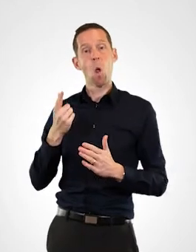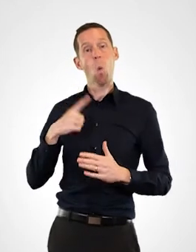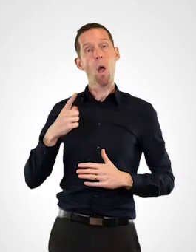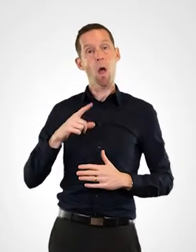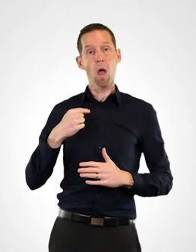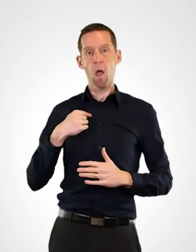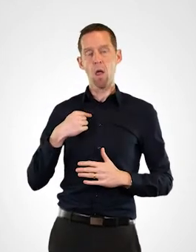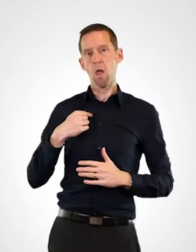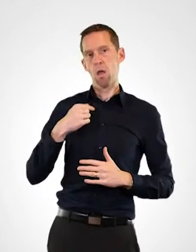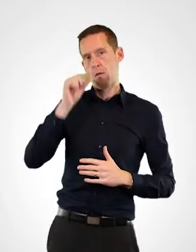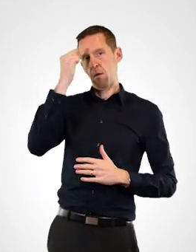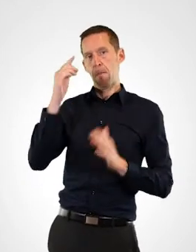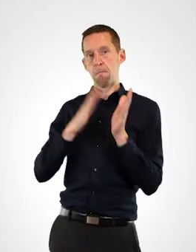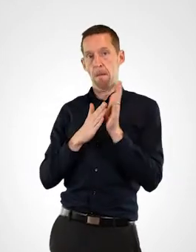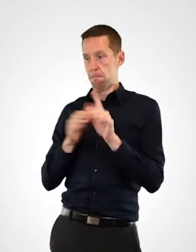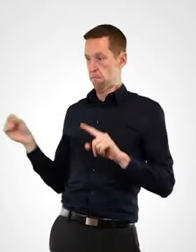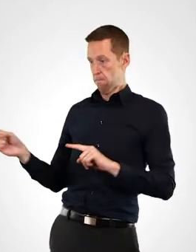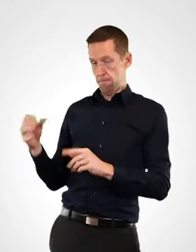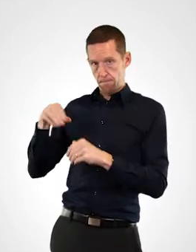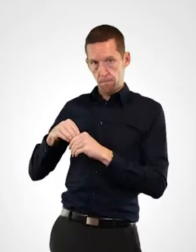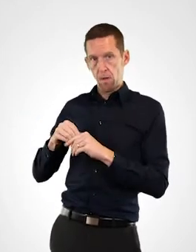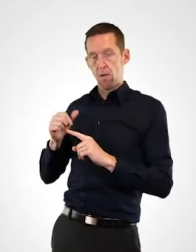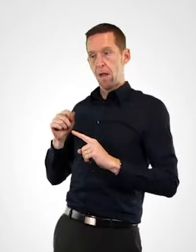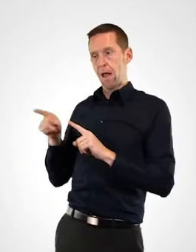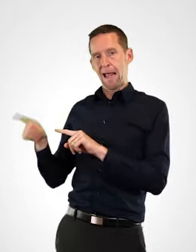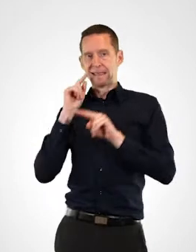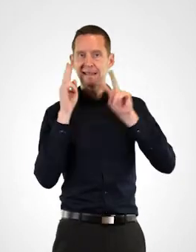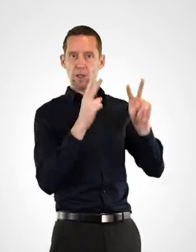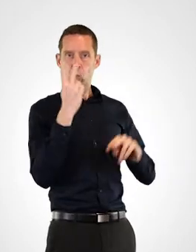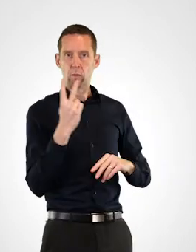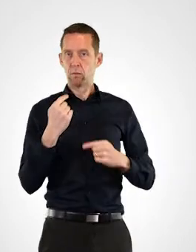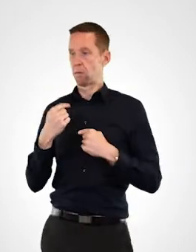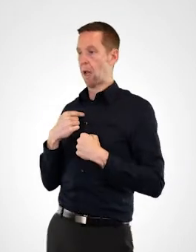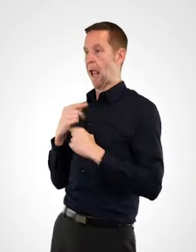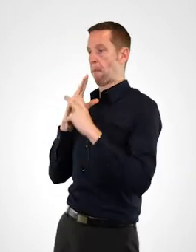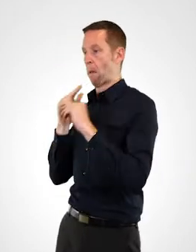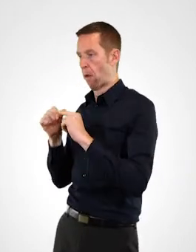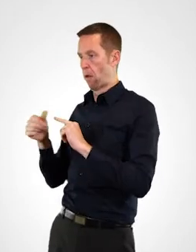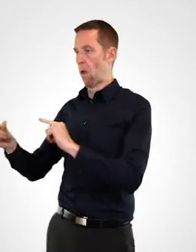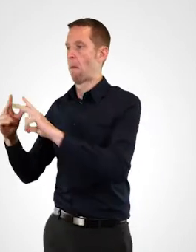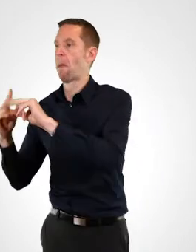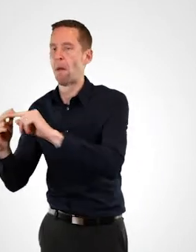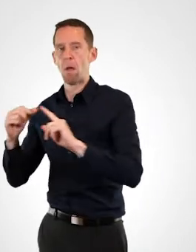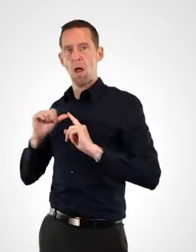Her mum was involved so that we could have multiple models of each utterance.